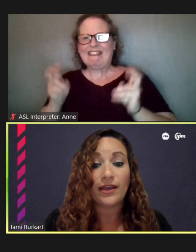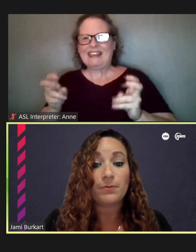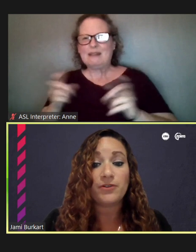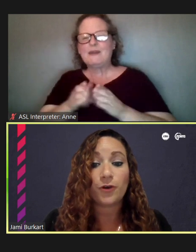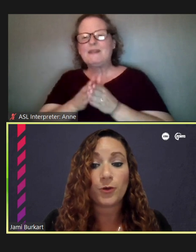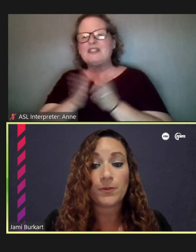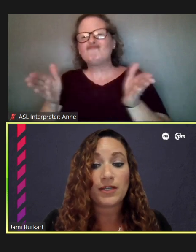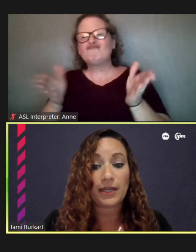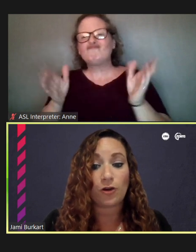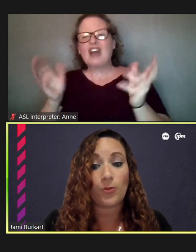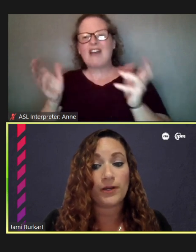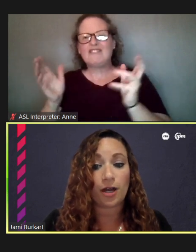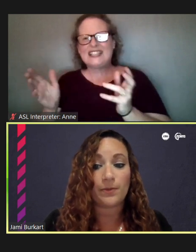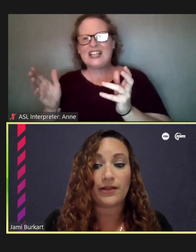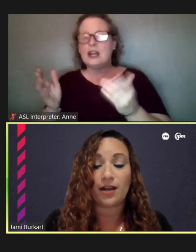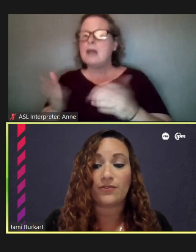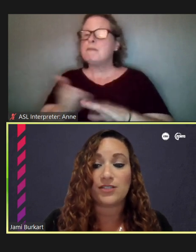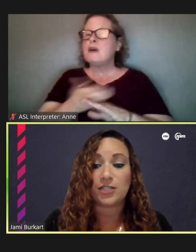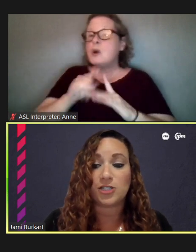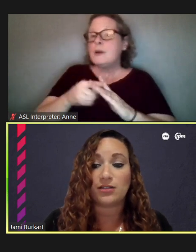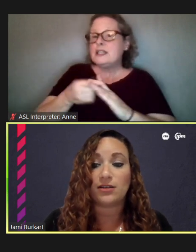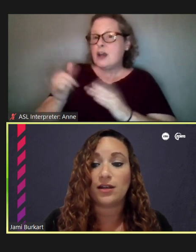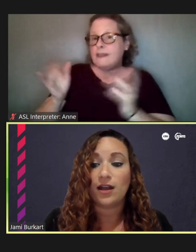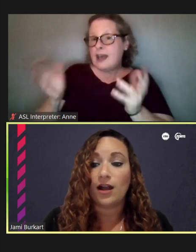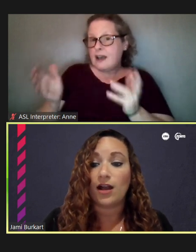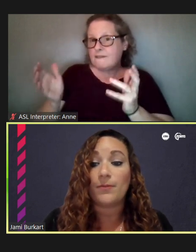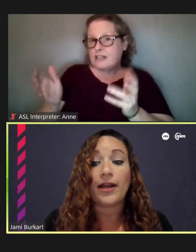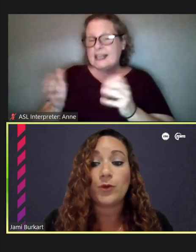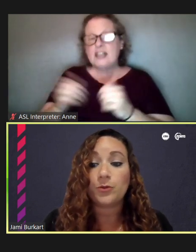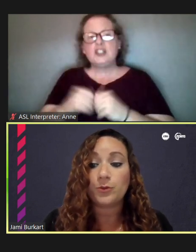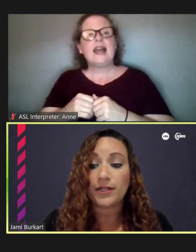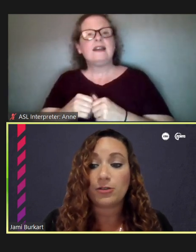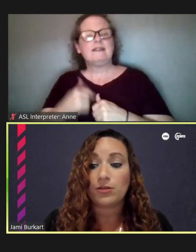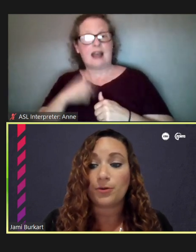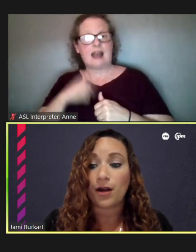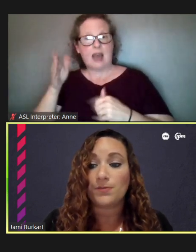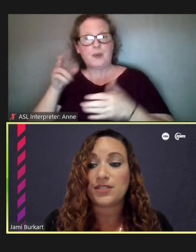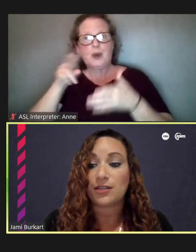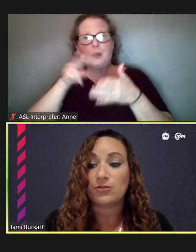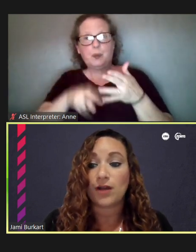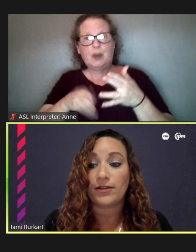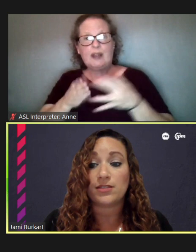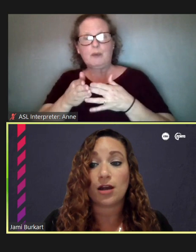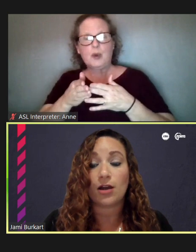and before we begin opening up that conversation, I will read through the prompts that you guys saw